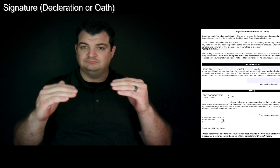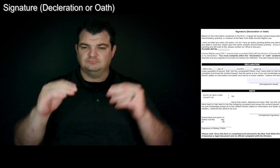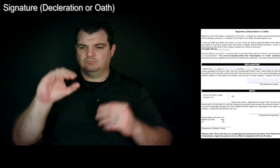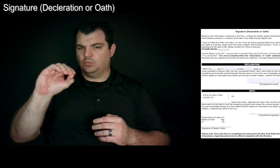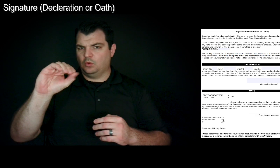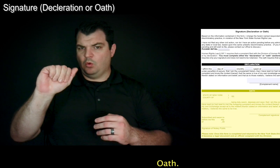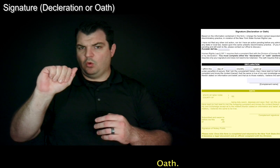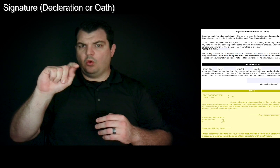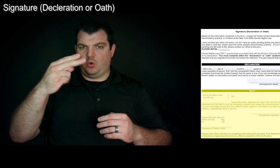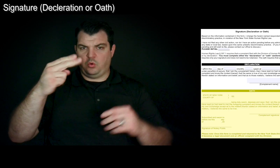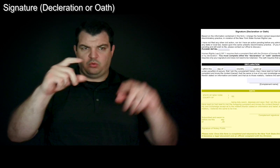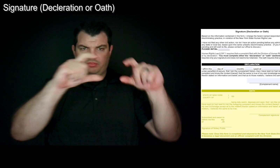Oath.